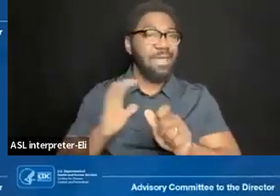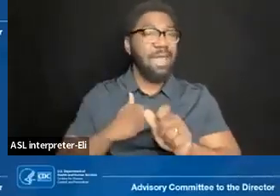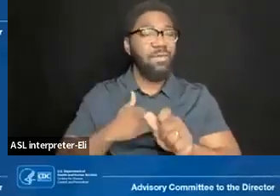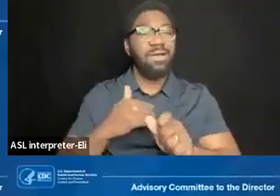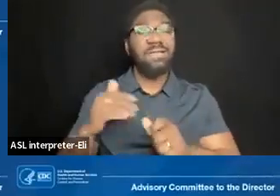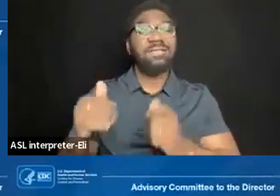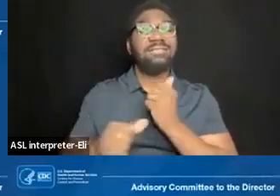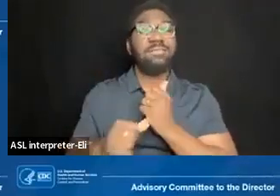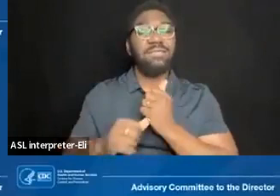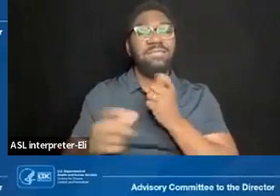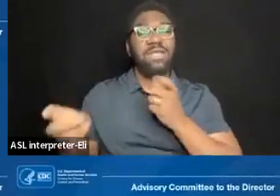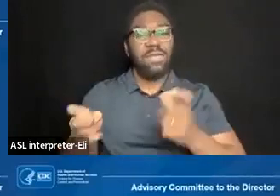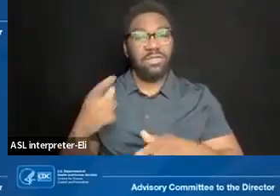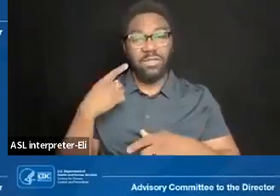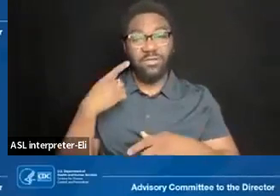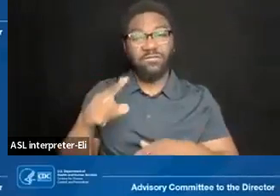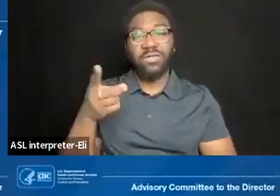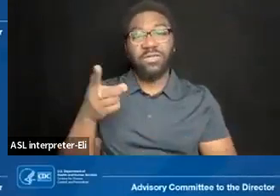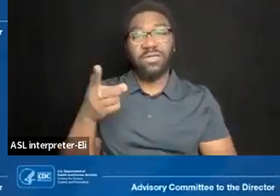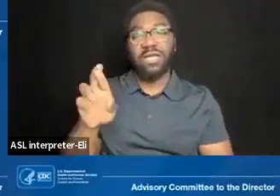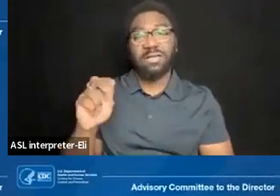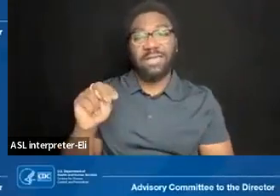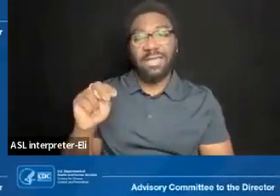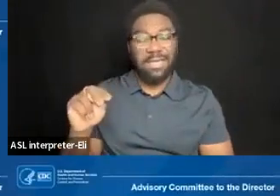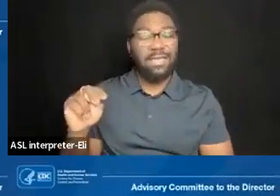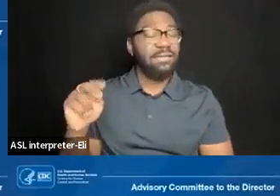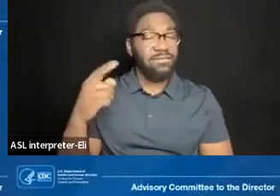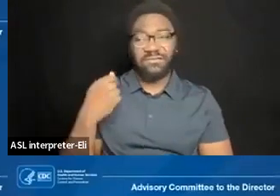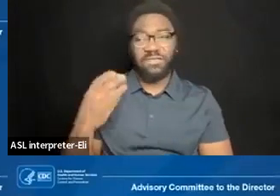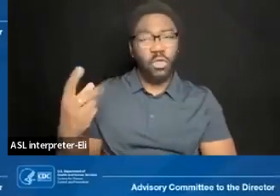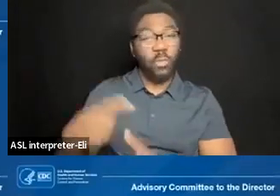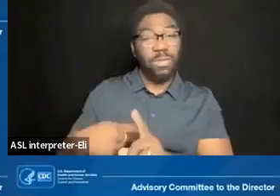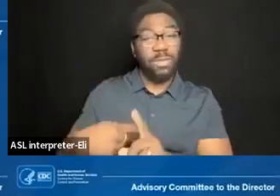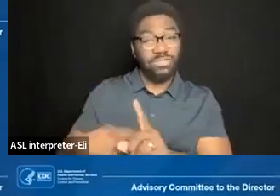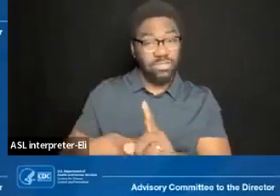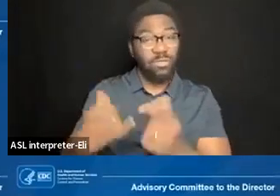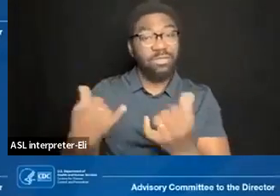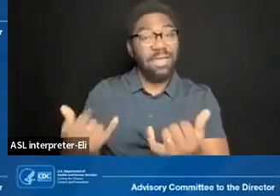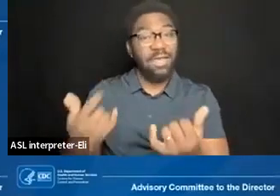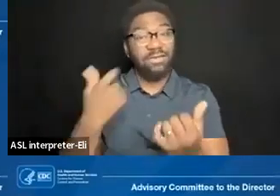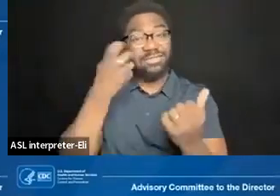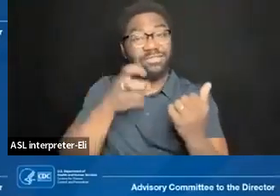of Dr. Ann Schuchat 18 months ago, and she has also moved into her new role as the agency's deputy director